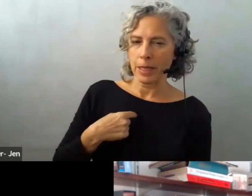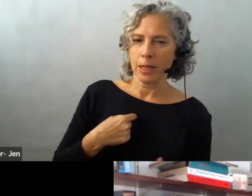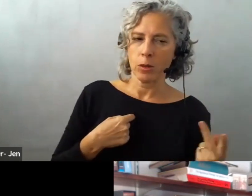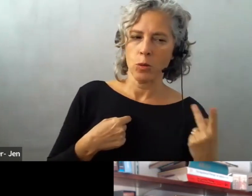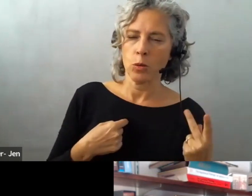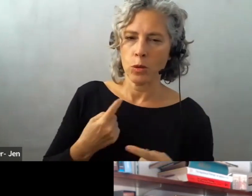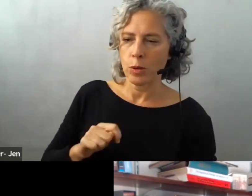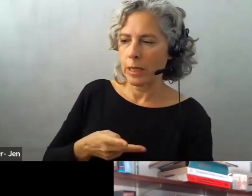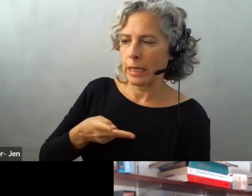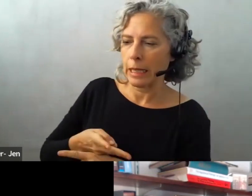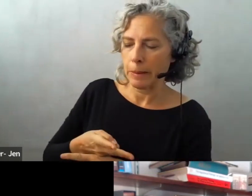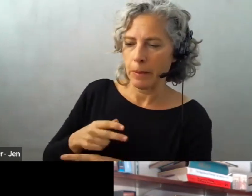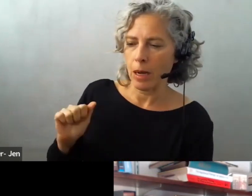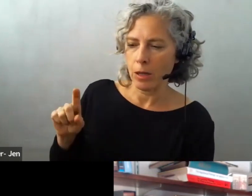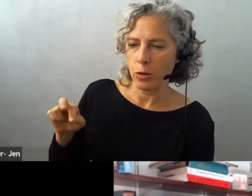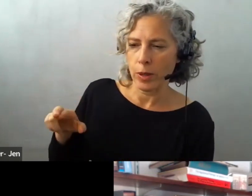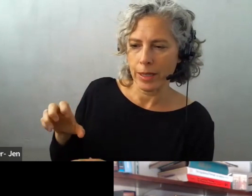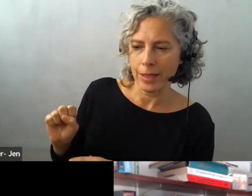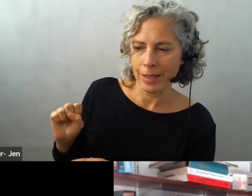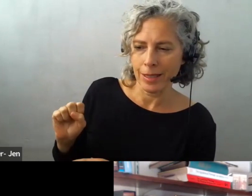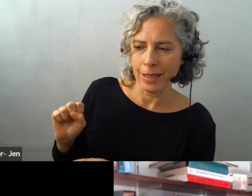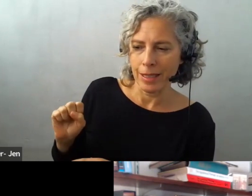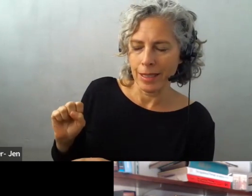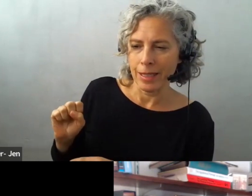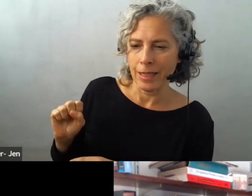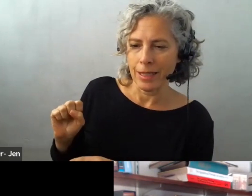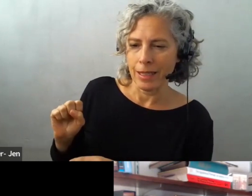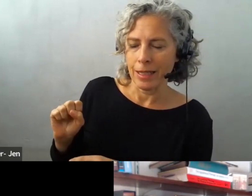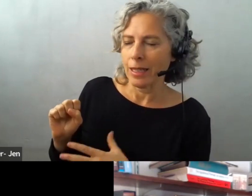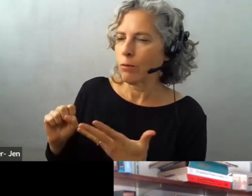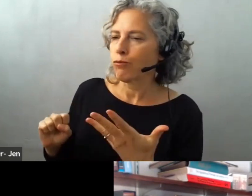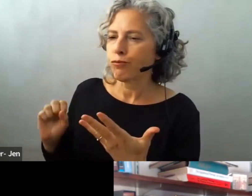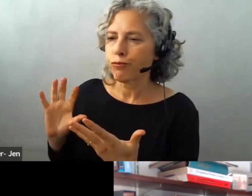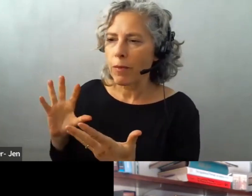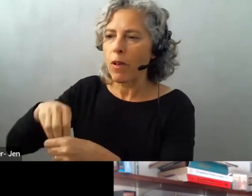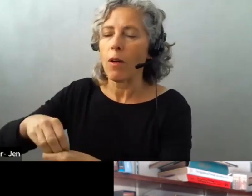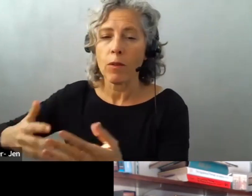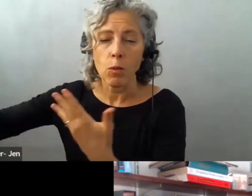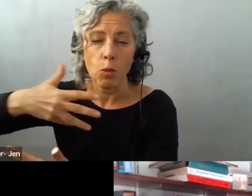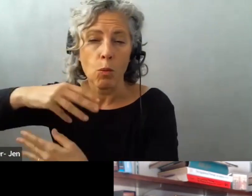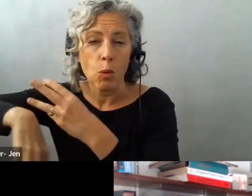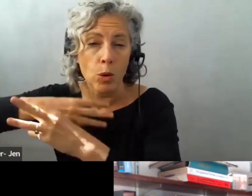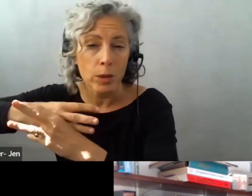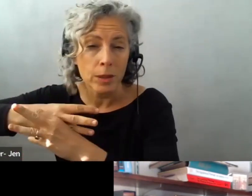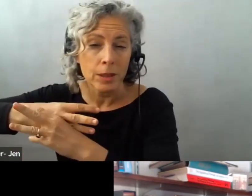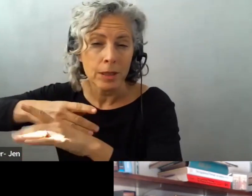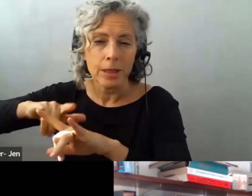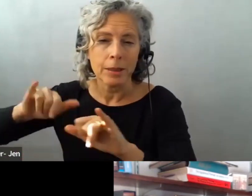keep Andreas as exposed to the world as possible, at the same time, that he couldn't really be